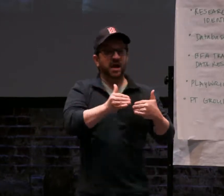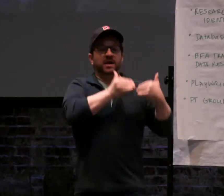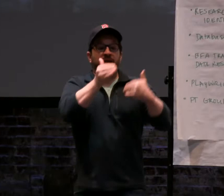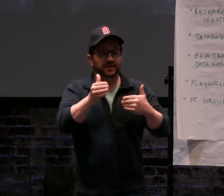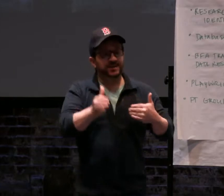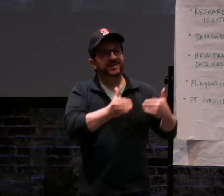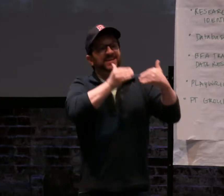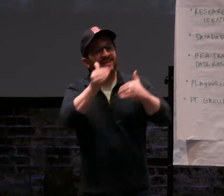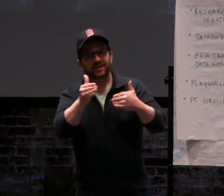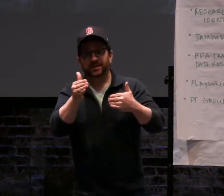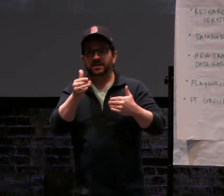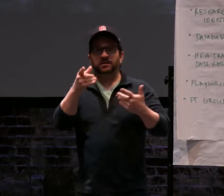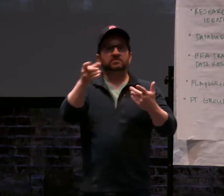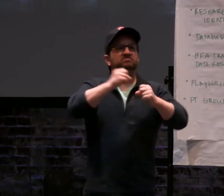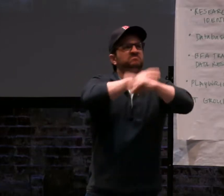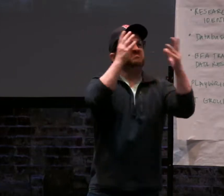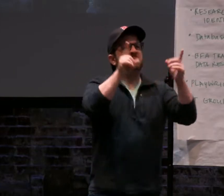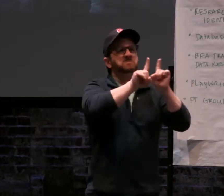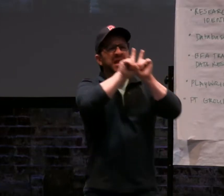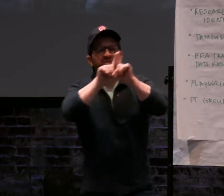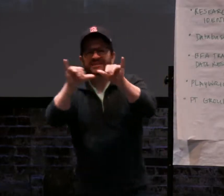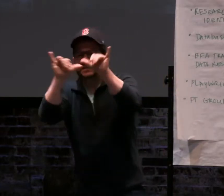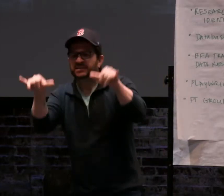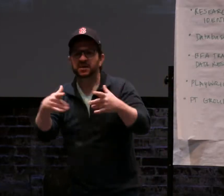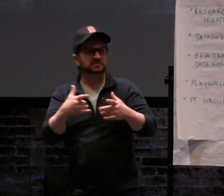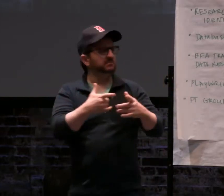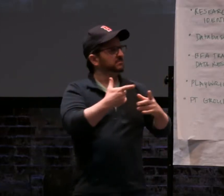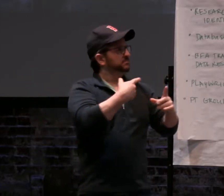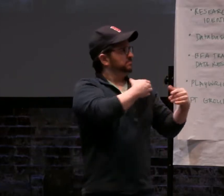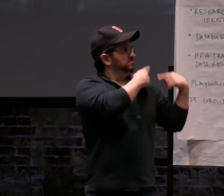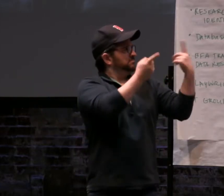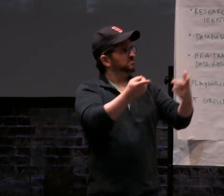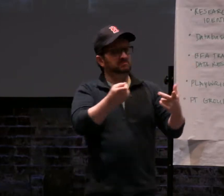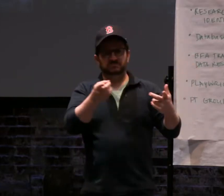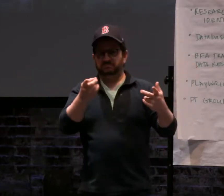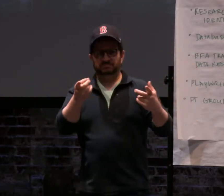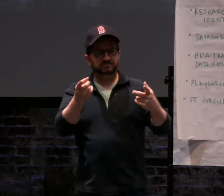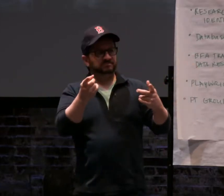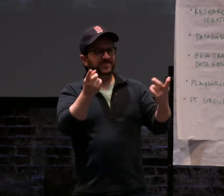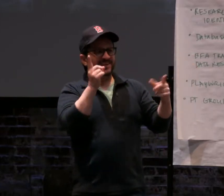who've made steps forward or made progress to work with the system.